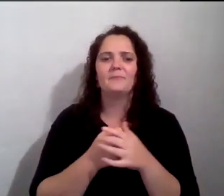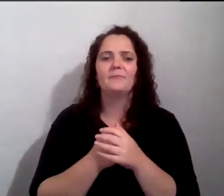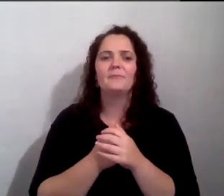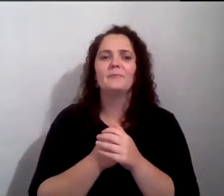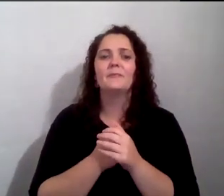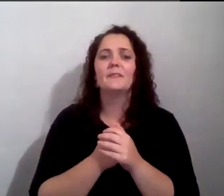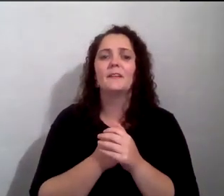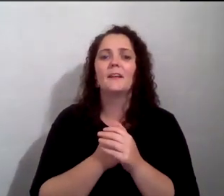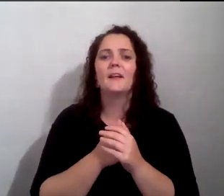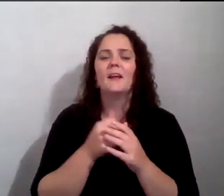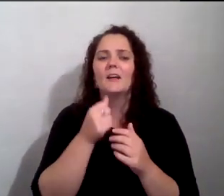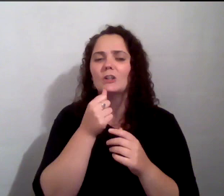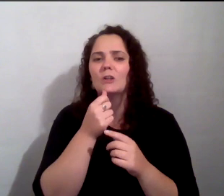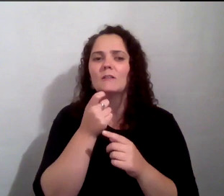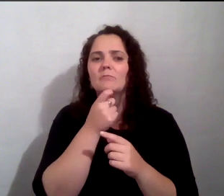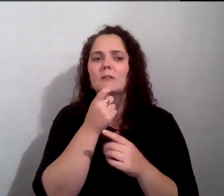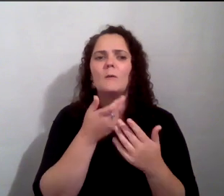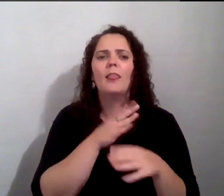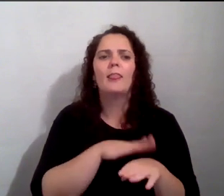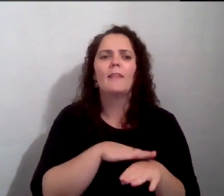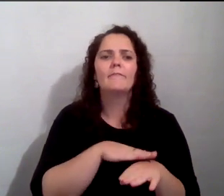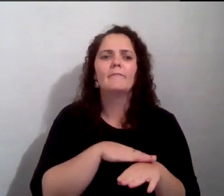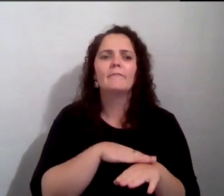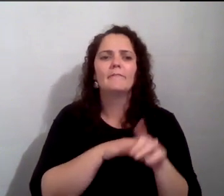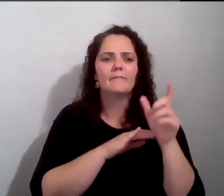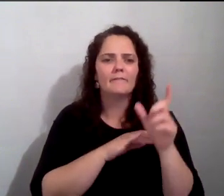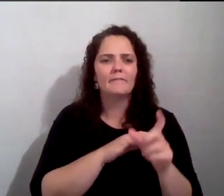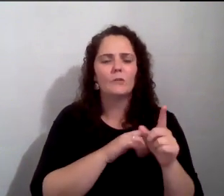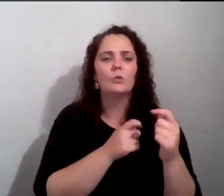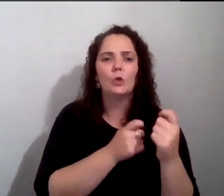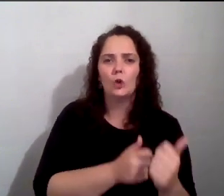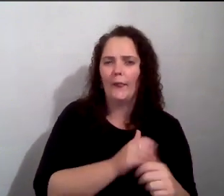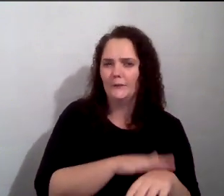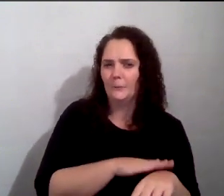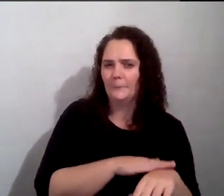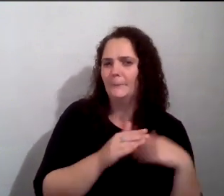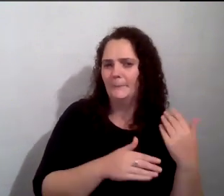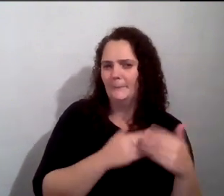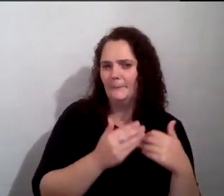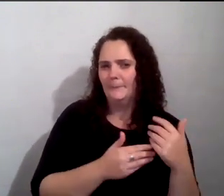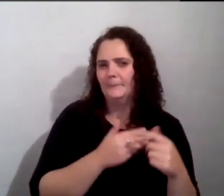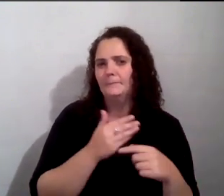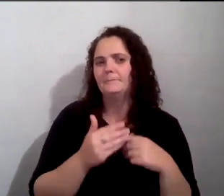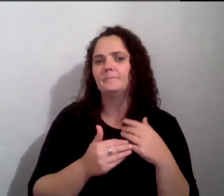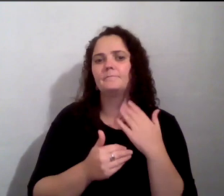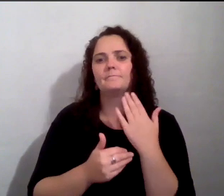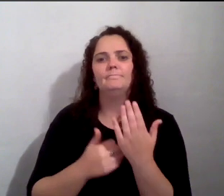and then two of his later great works painted on Bribie Island.